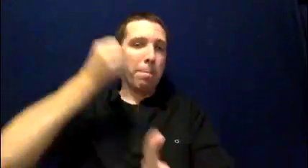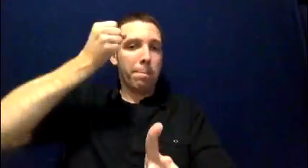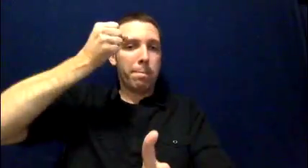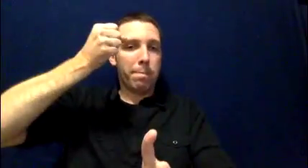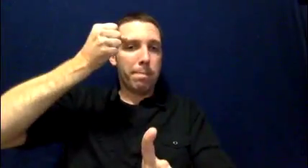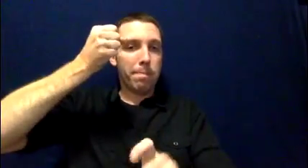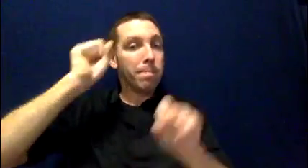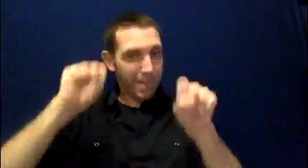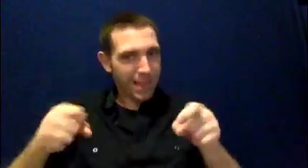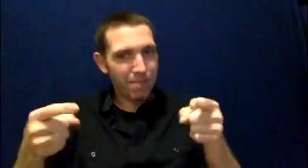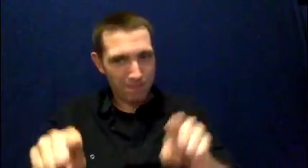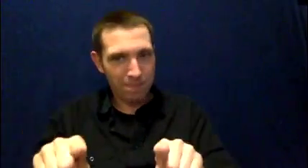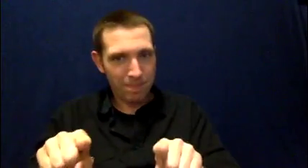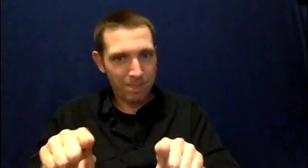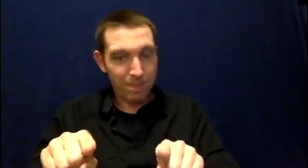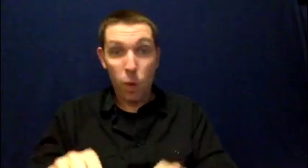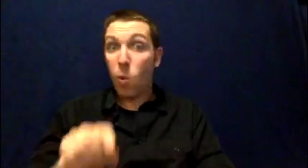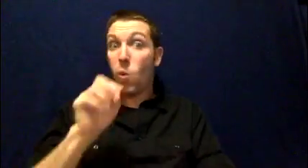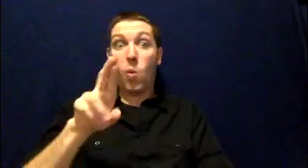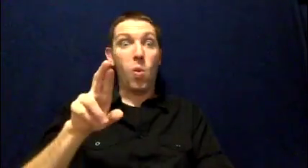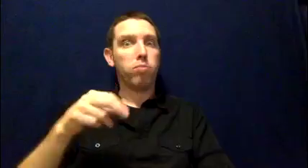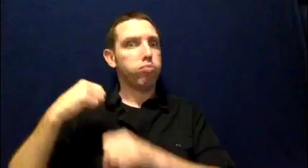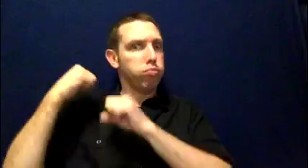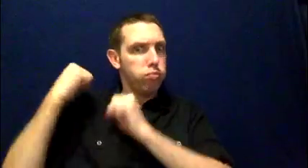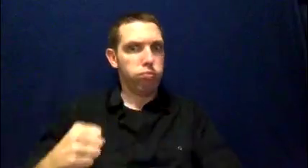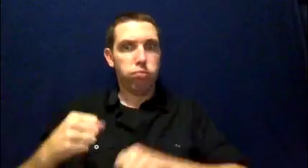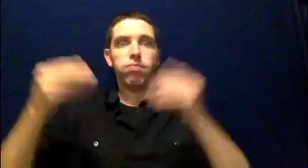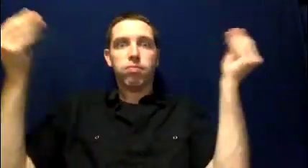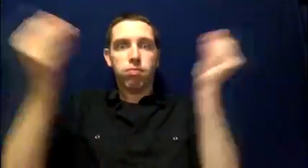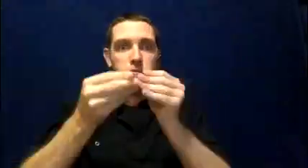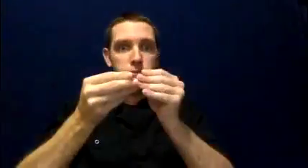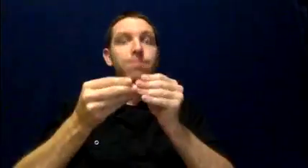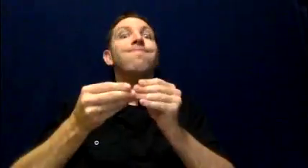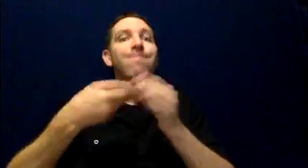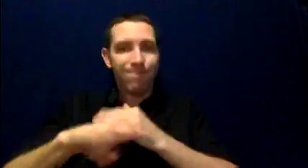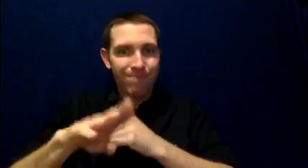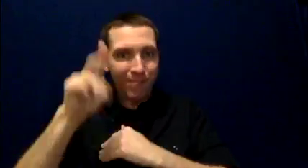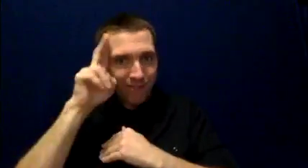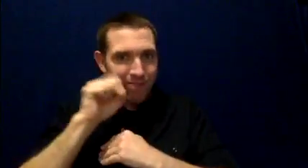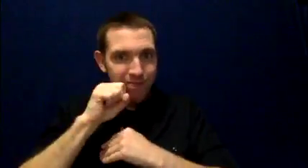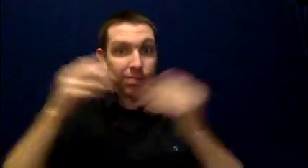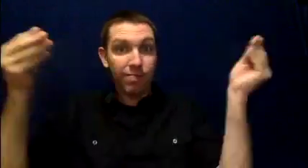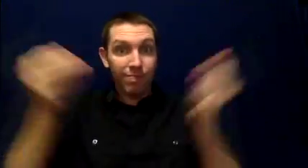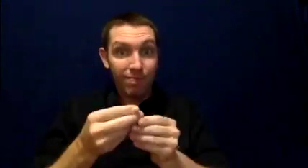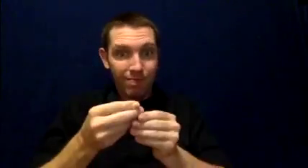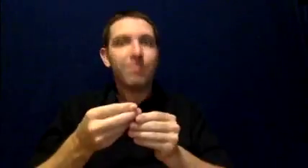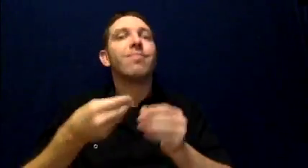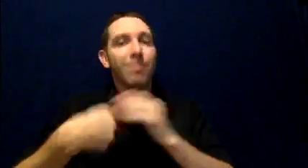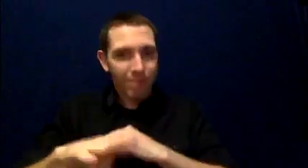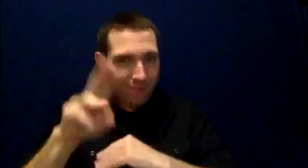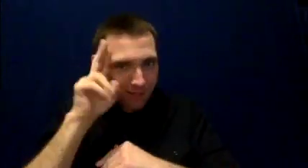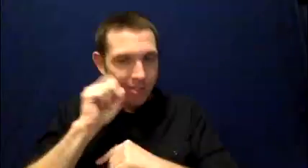until years later, that carrier mates with another carrier, and a child with Usher is born. Another powerful scenario is when both parents have Usher syndrome, all of their children will have Usher syndrome.